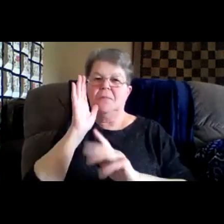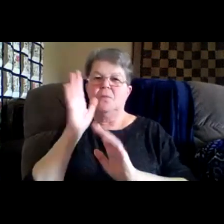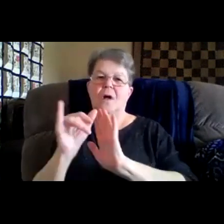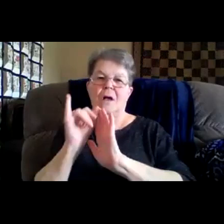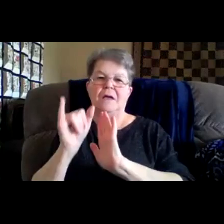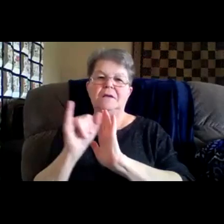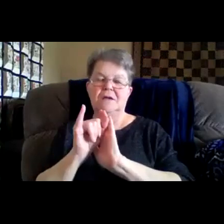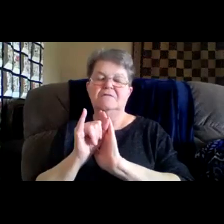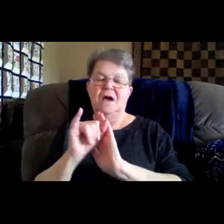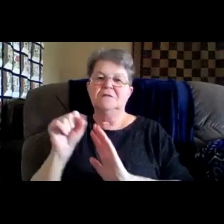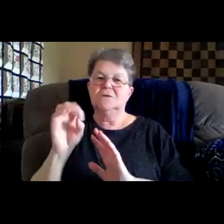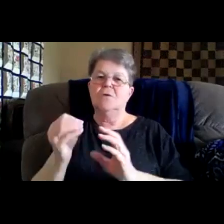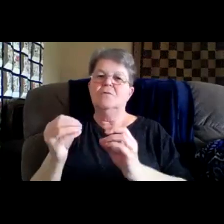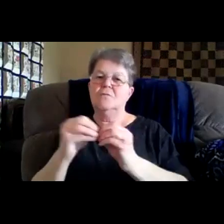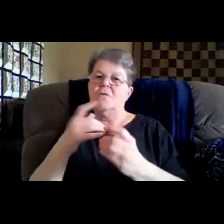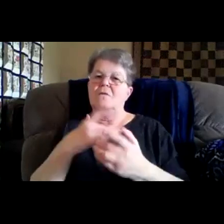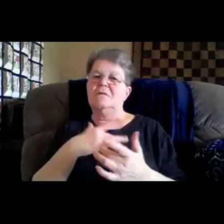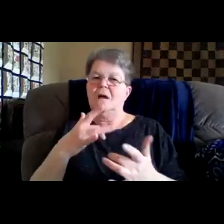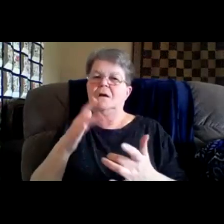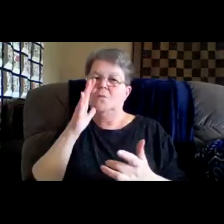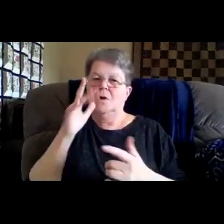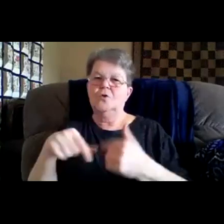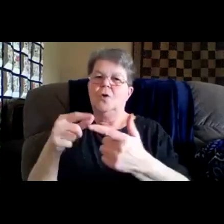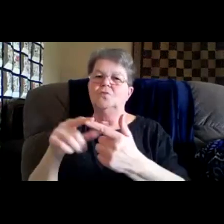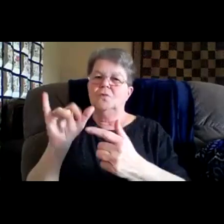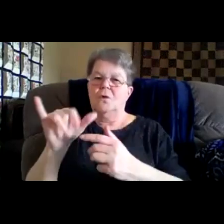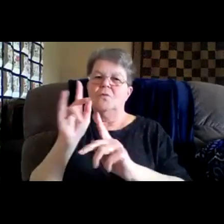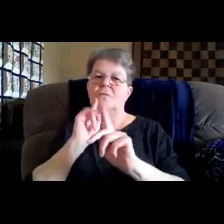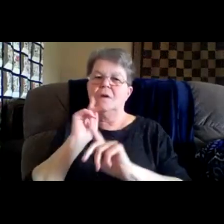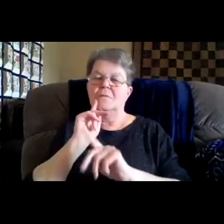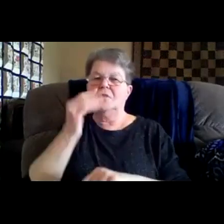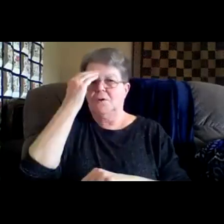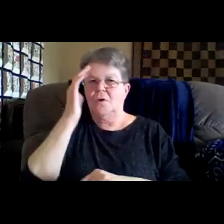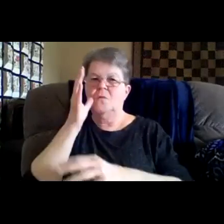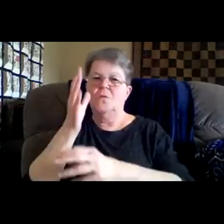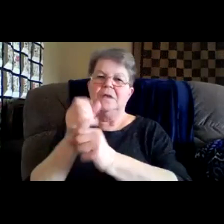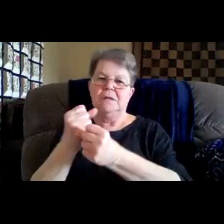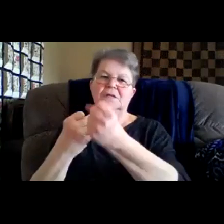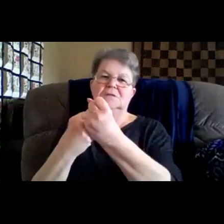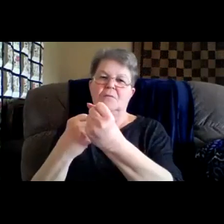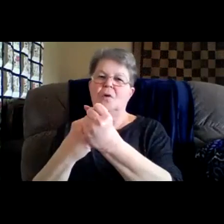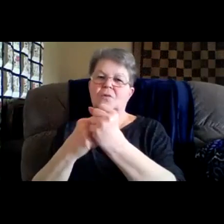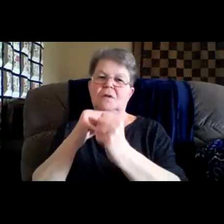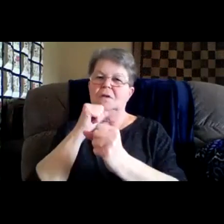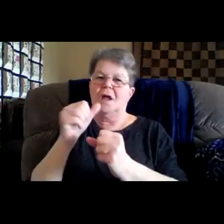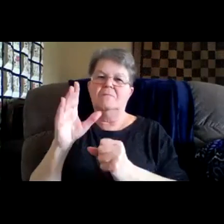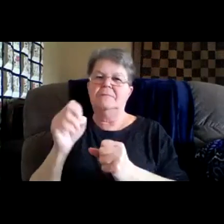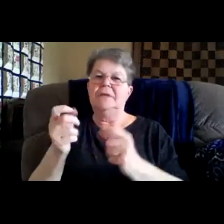And so they're more likely to go to those people 'cause they know they'll get support and not be controlled.